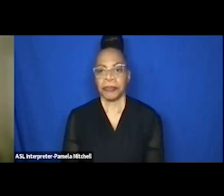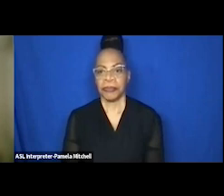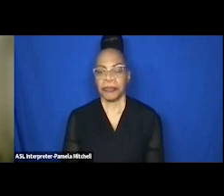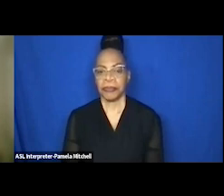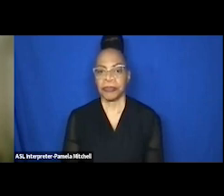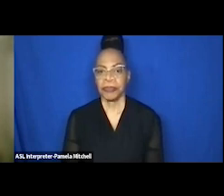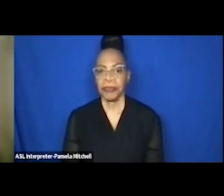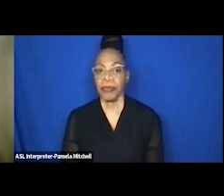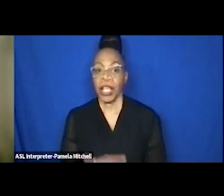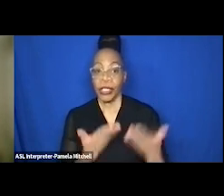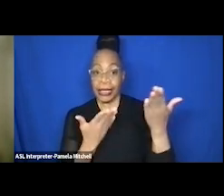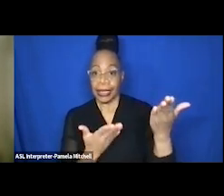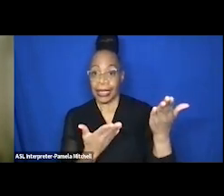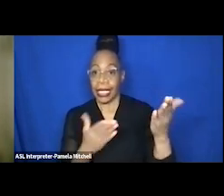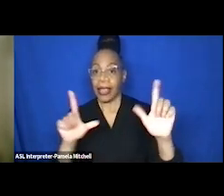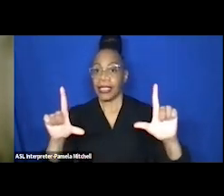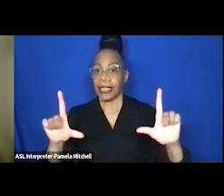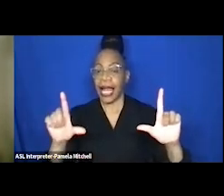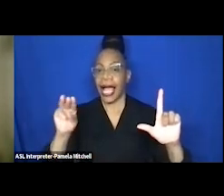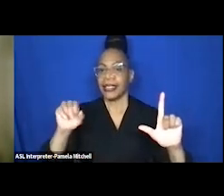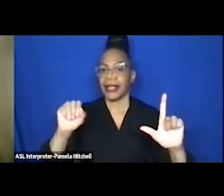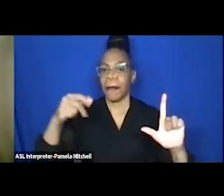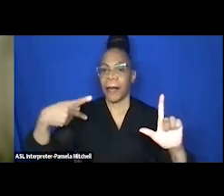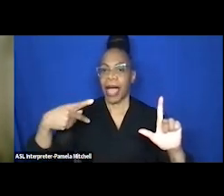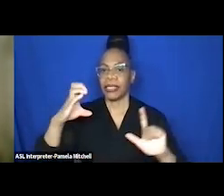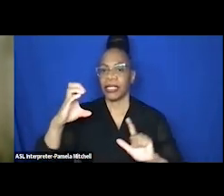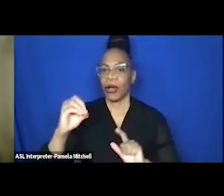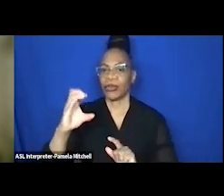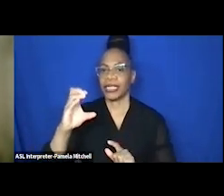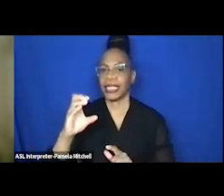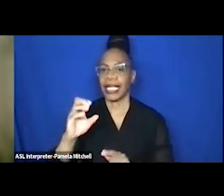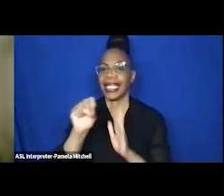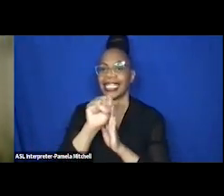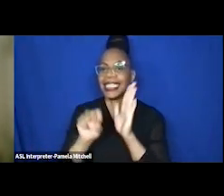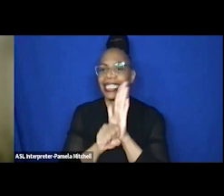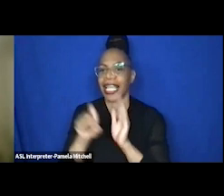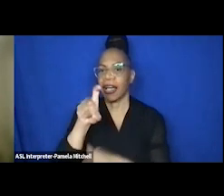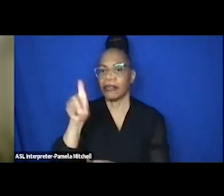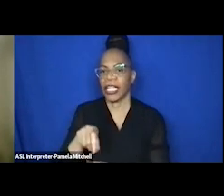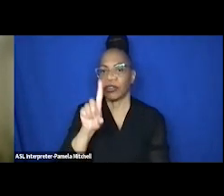So this is a map of the CoCs in the state of Texas. We are one of 11 CoCs.